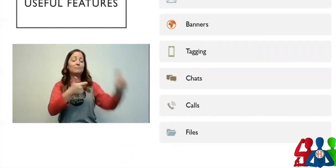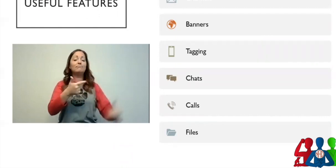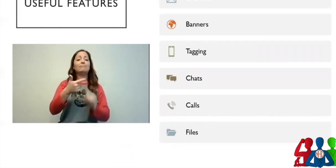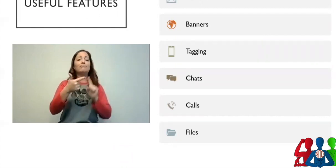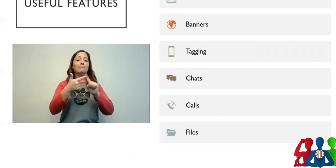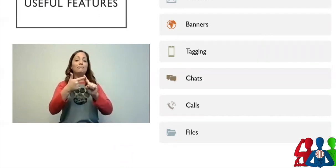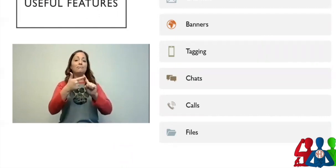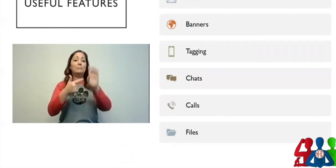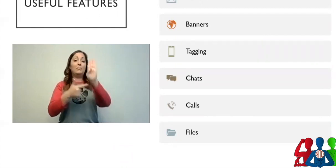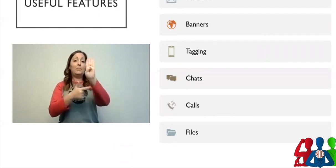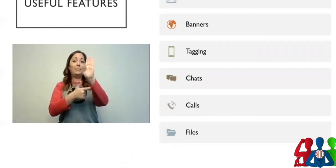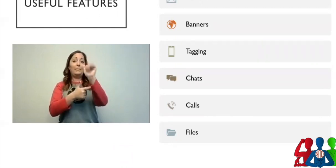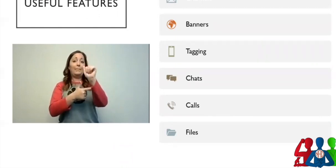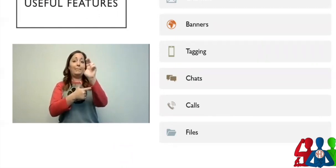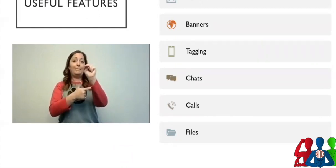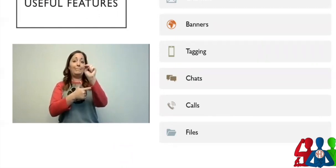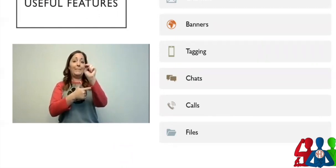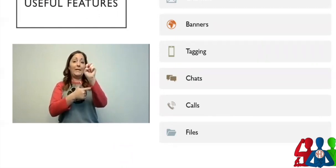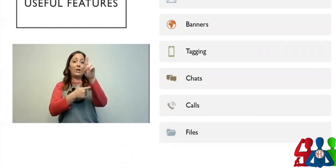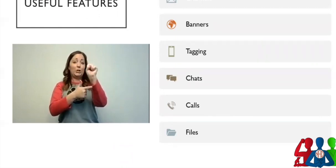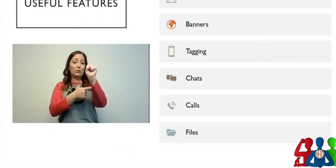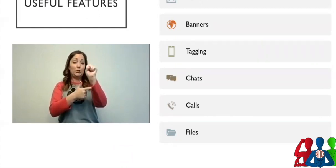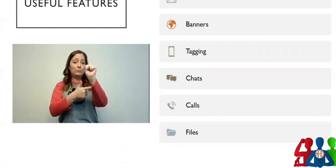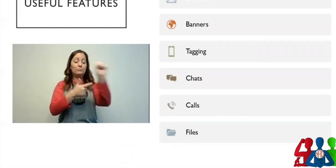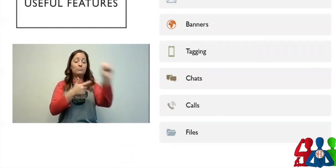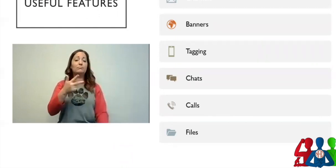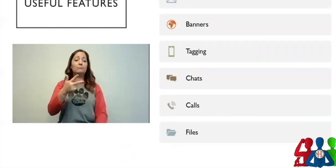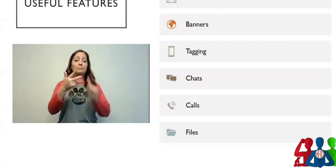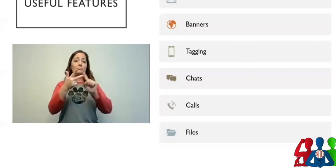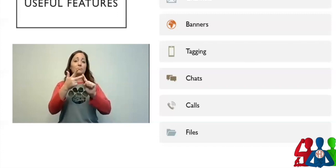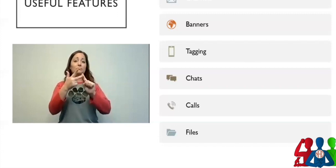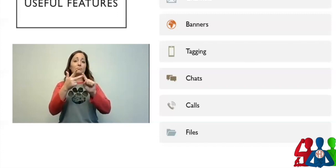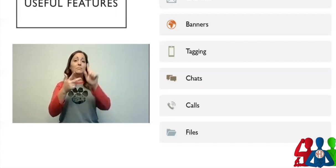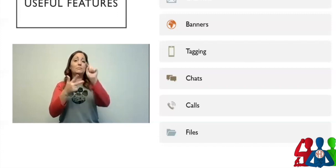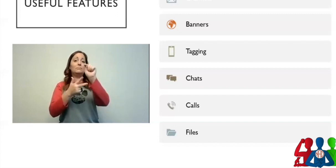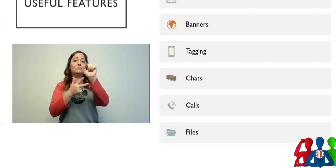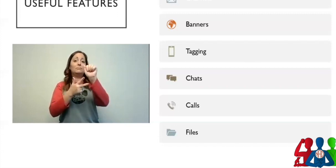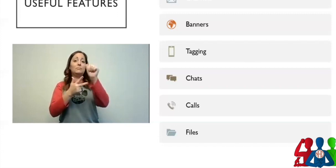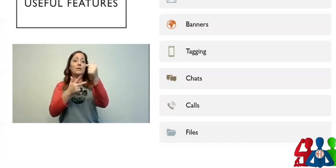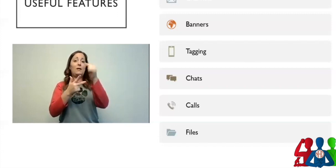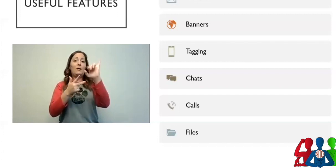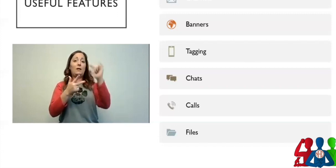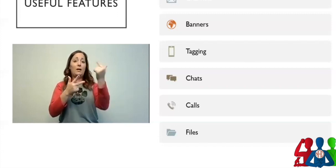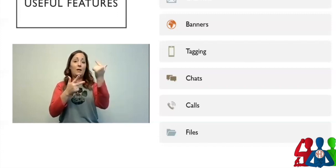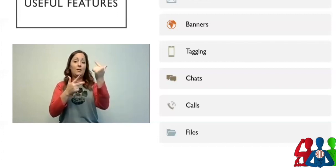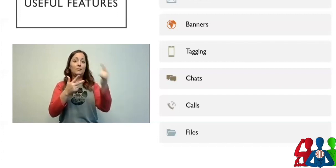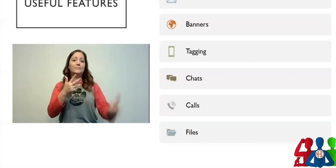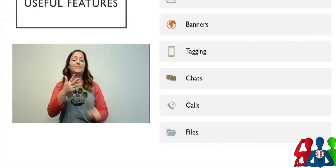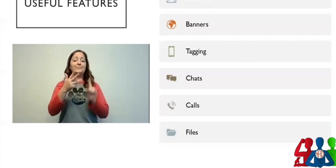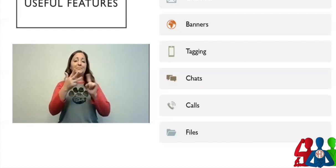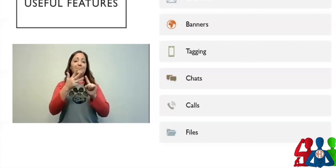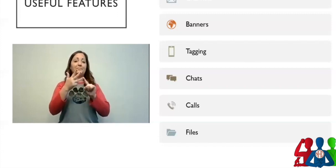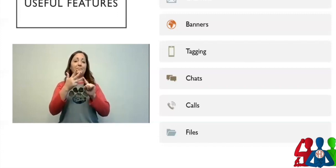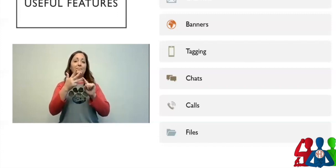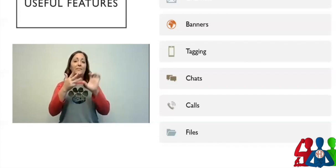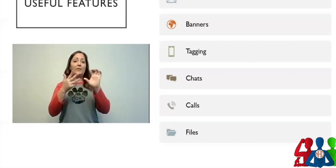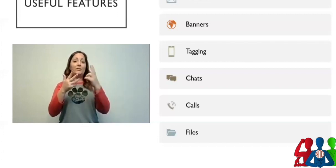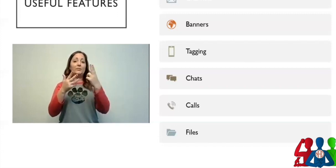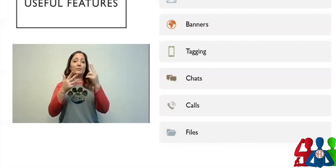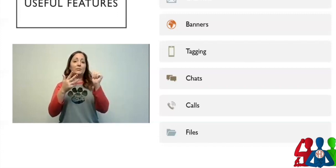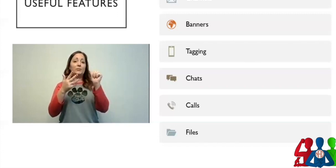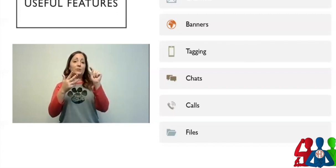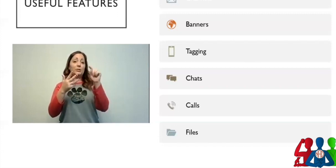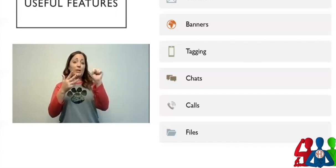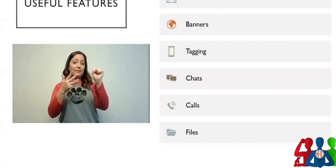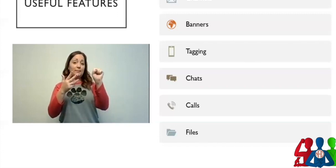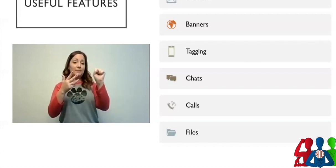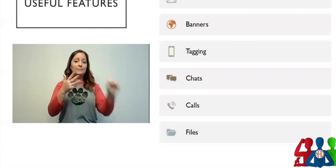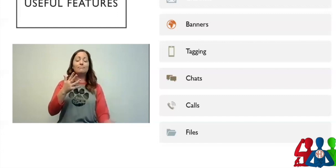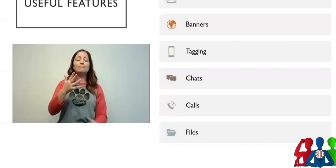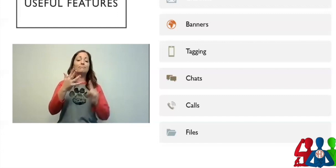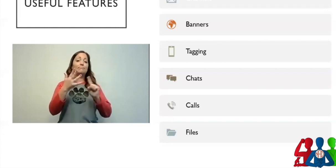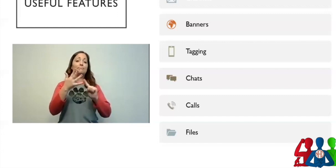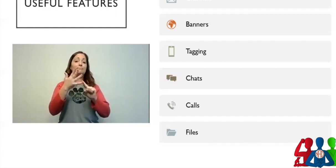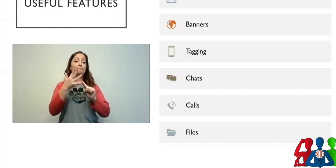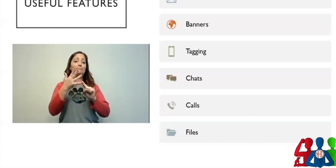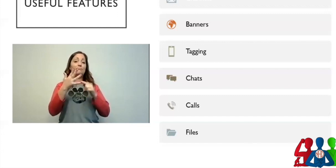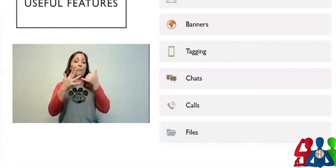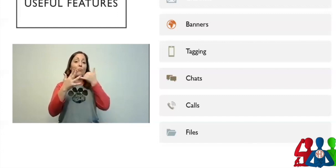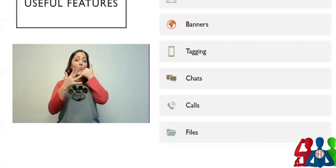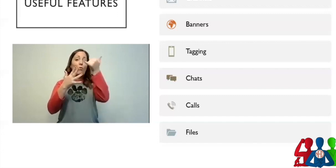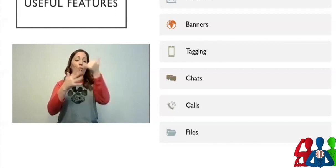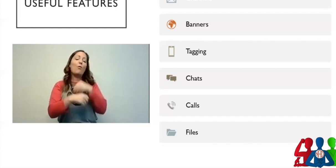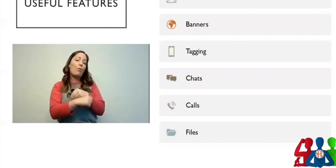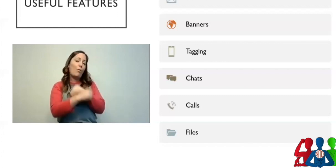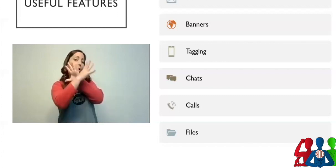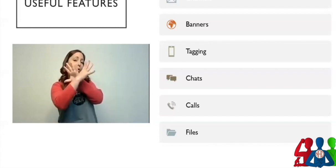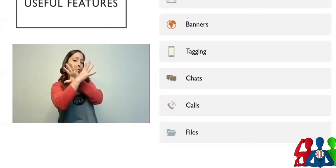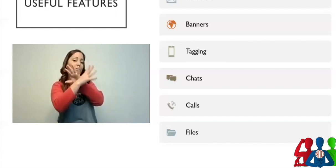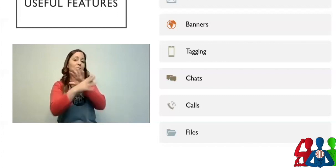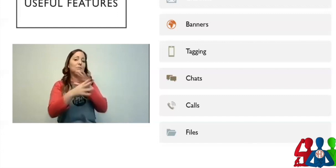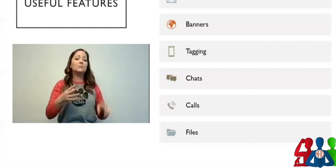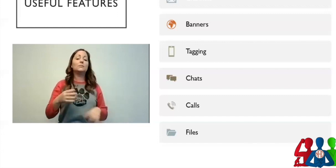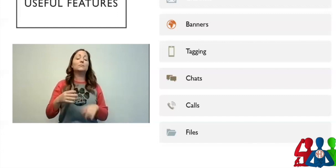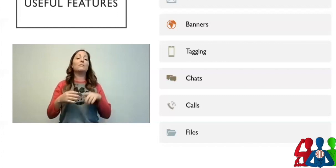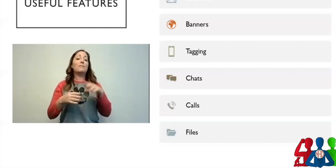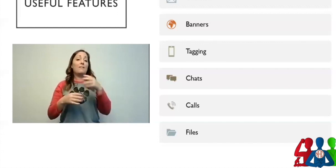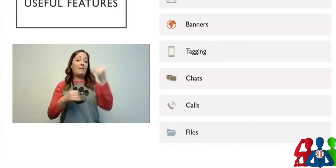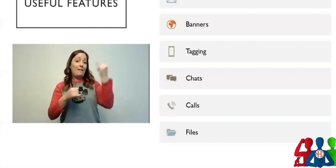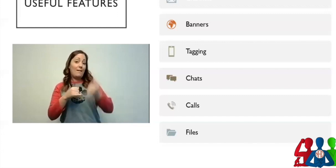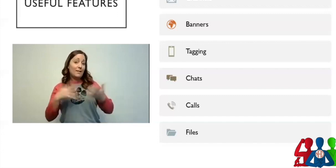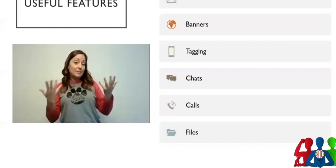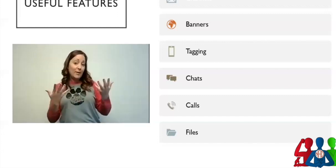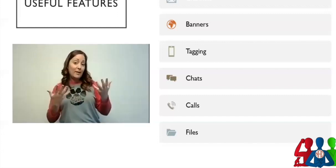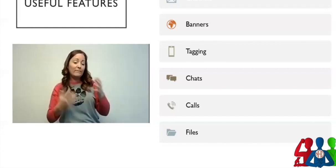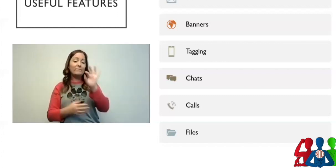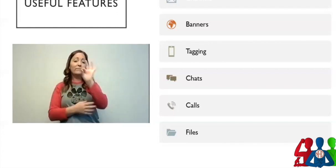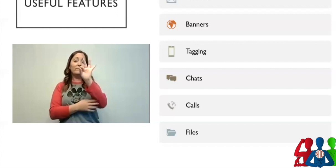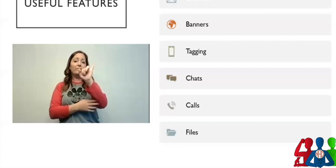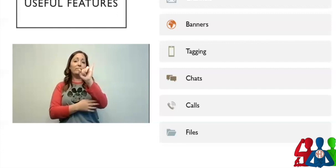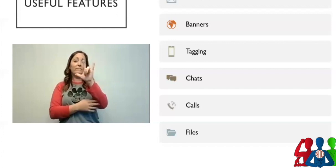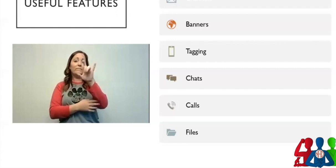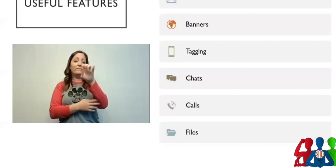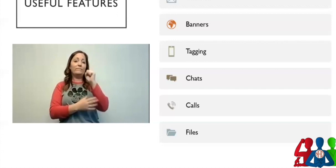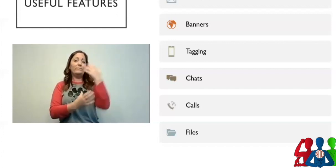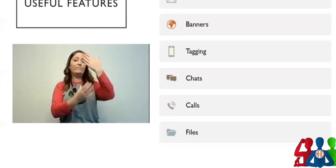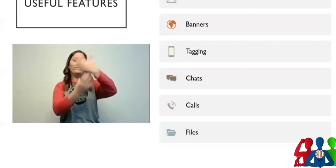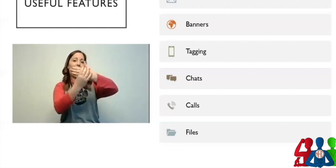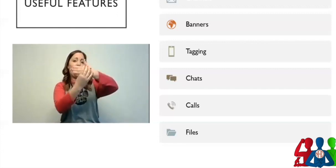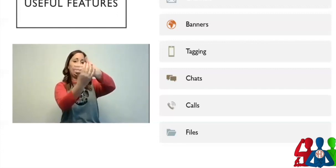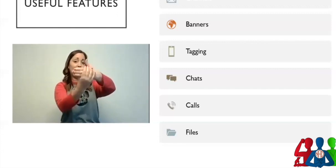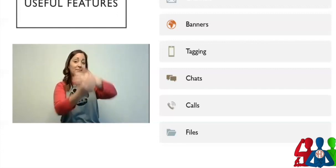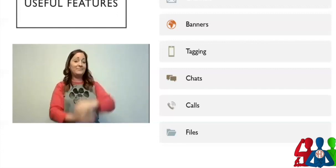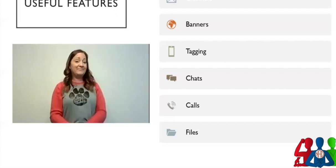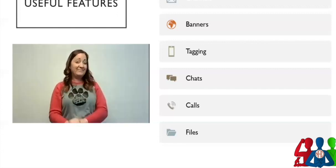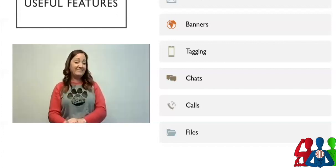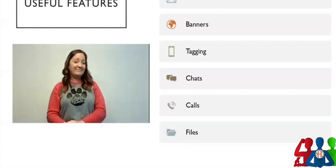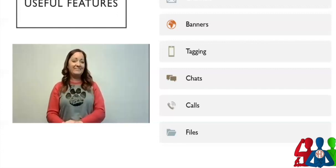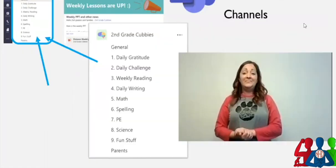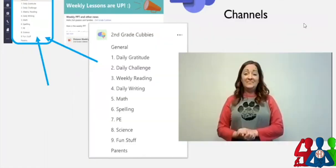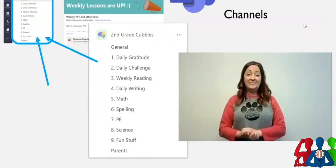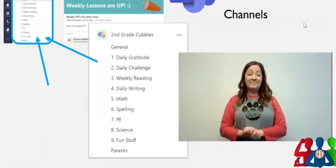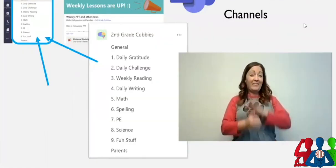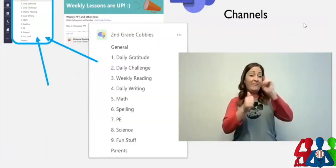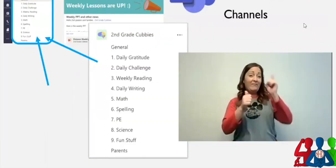We'll talk about Channels, Banners, Tagging, Chats, Calls, and finally Files.